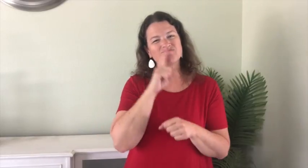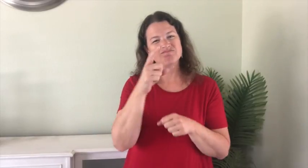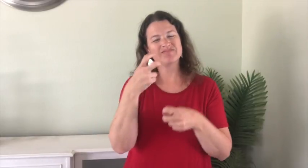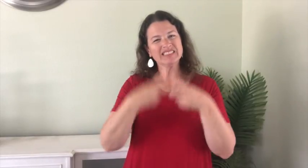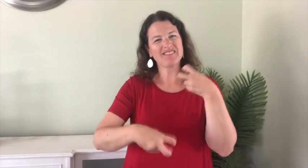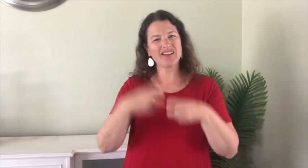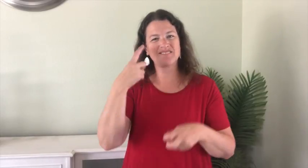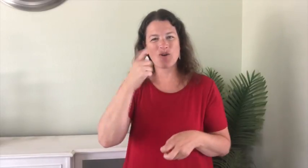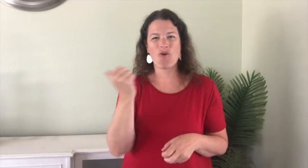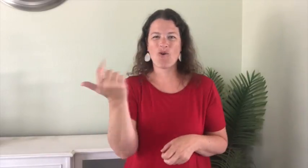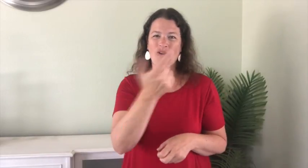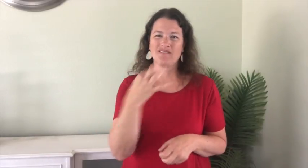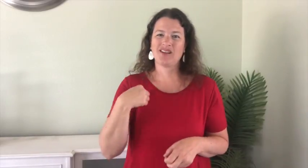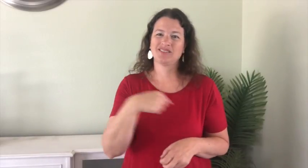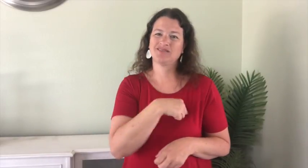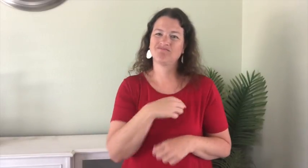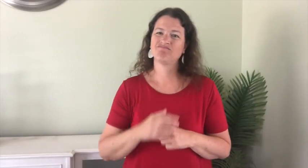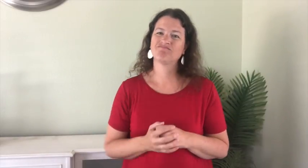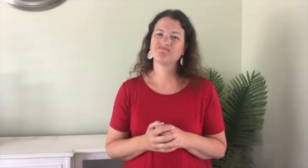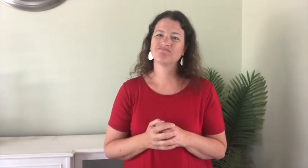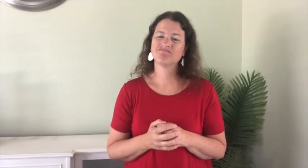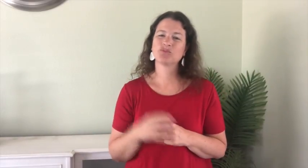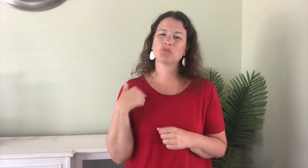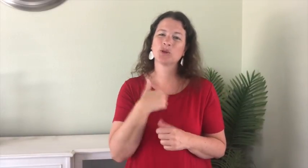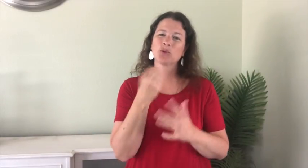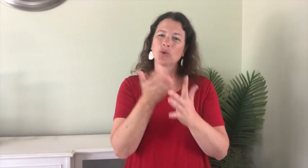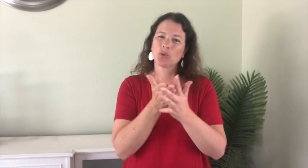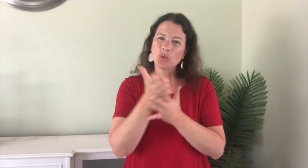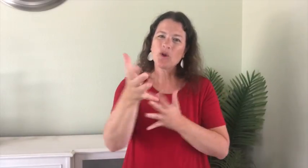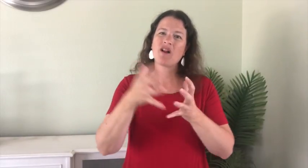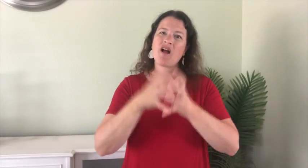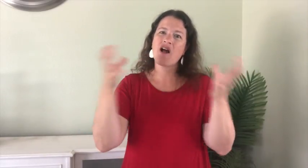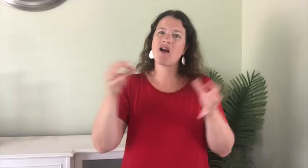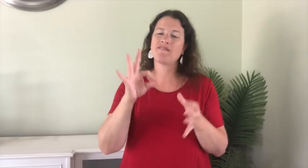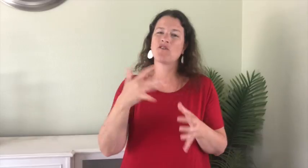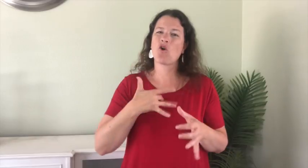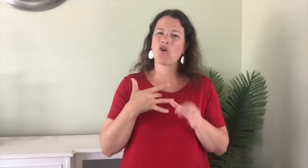This year has been a difficult one for all of us.